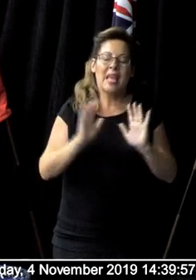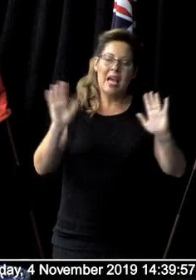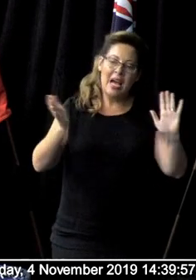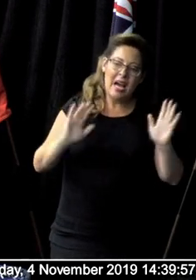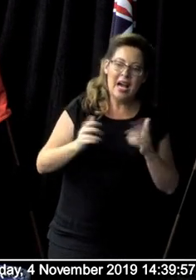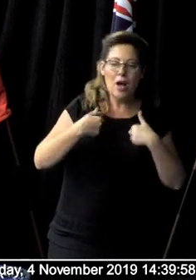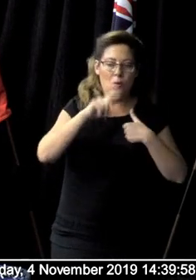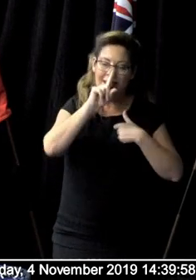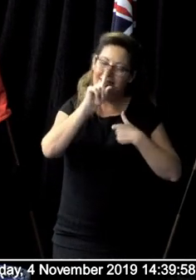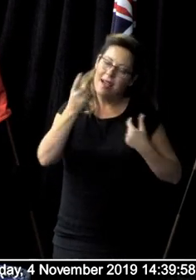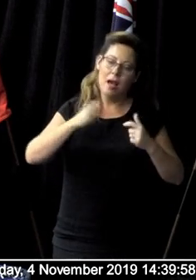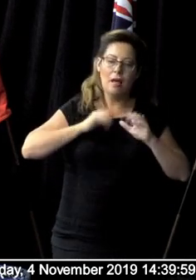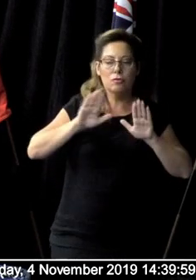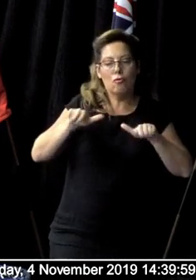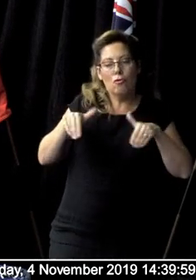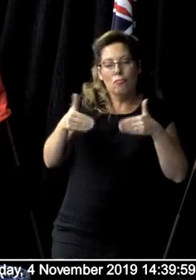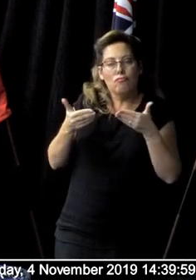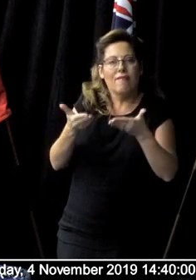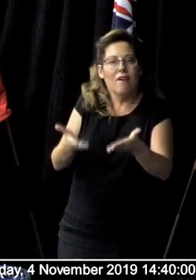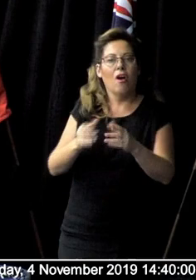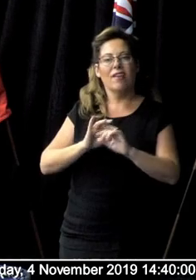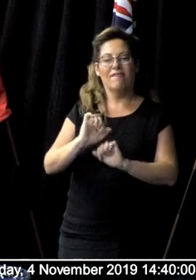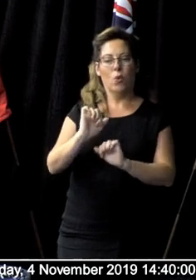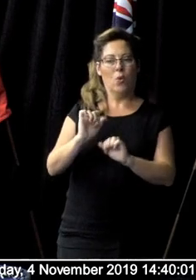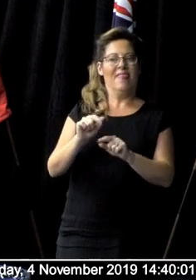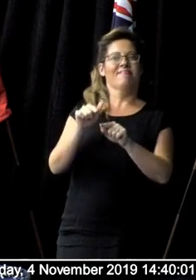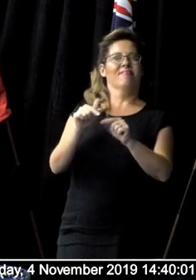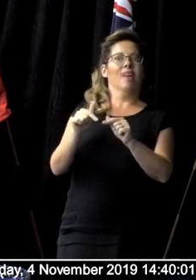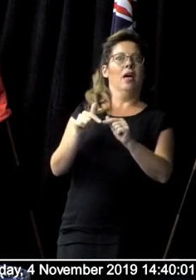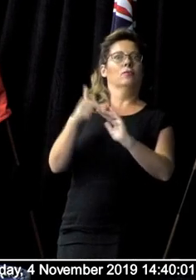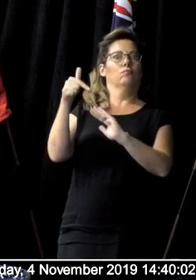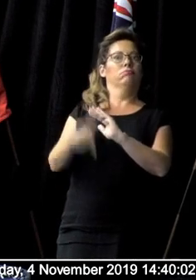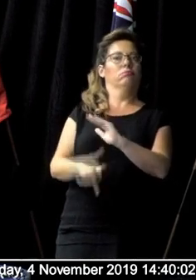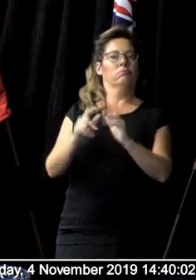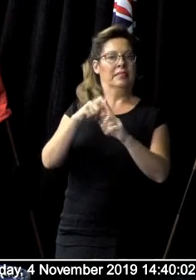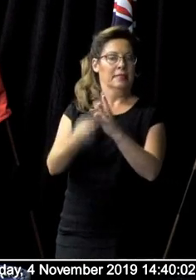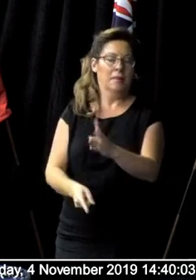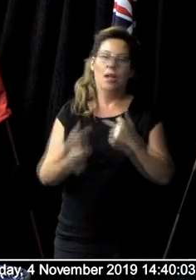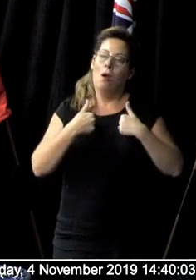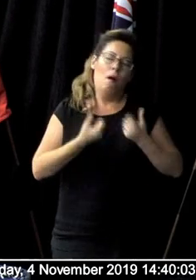students with this level of disability. We won’t have the resources.